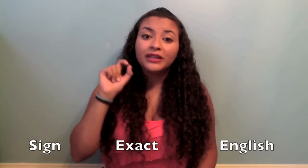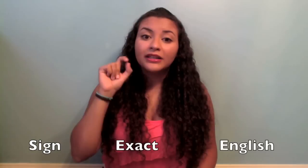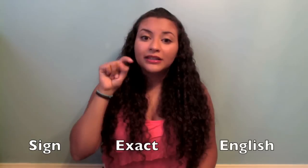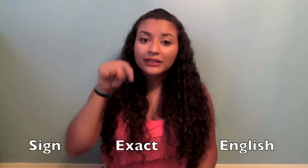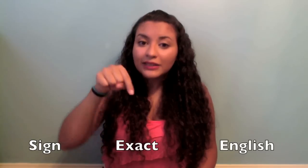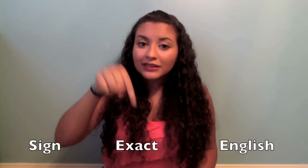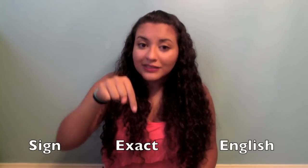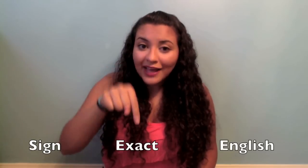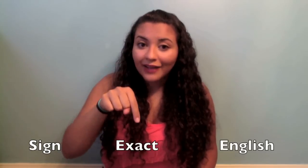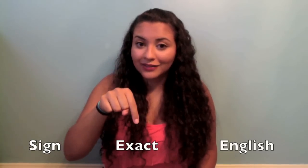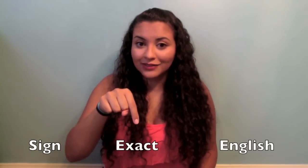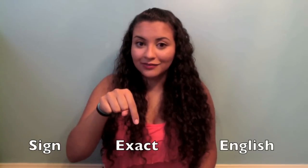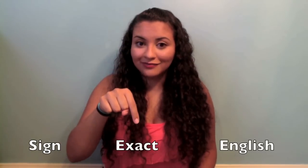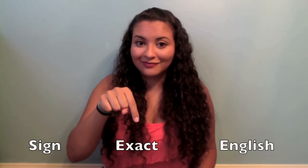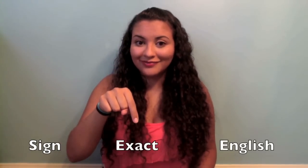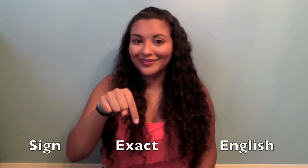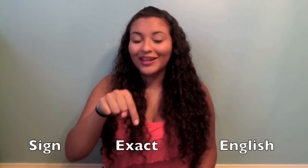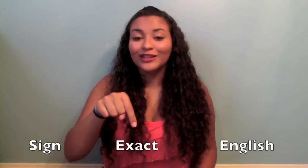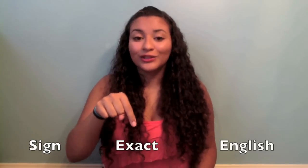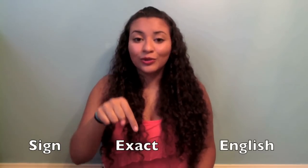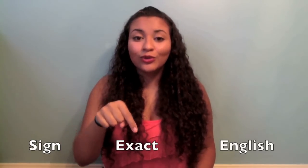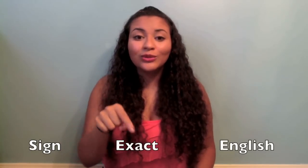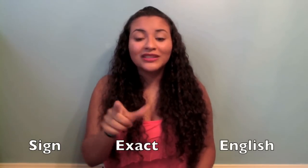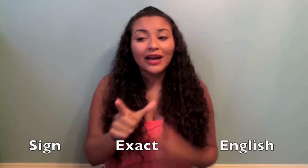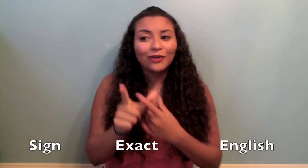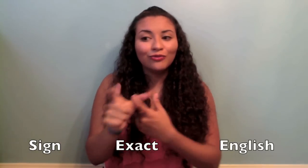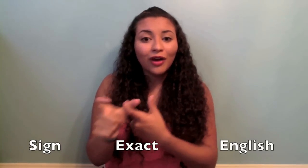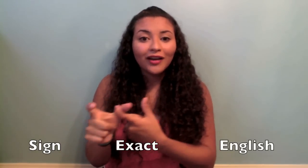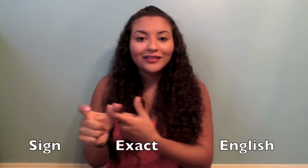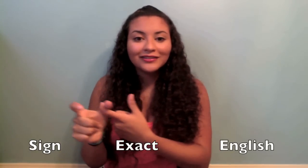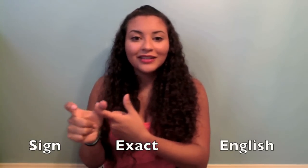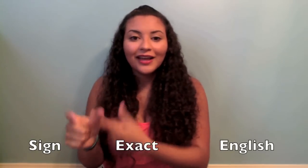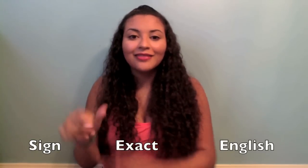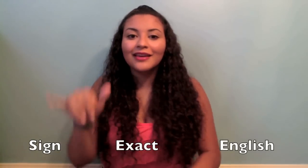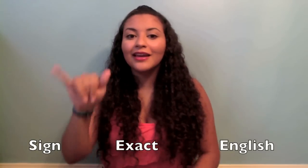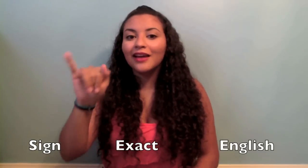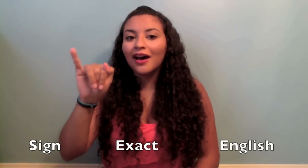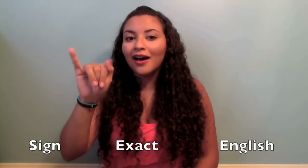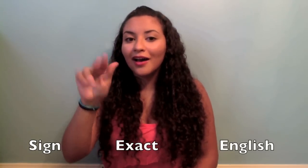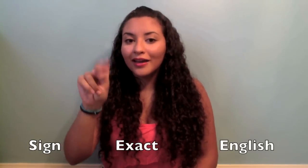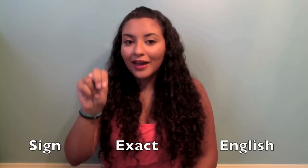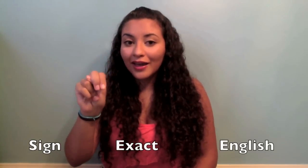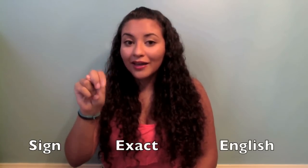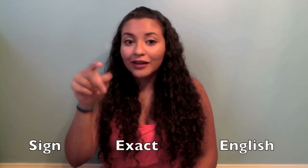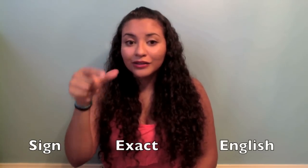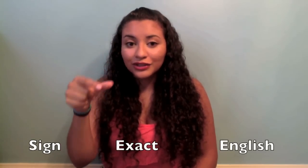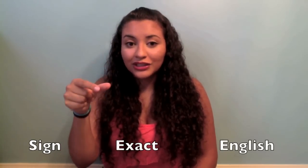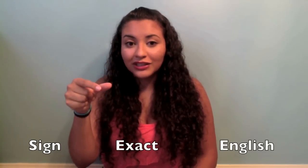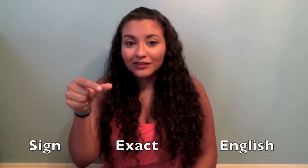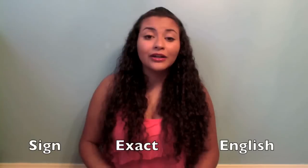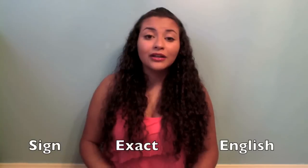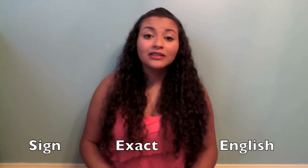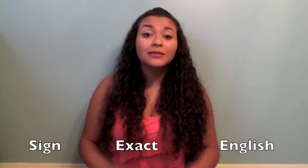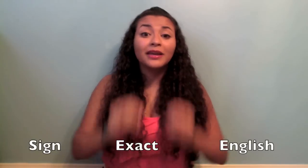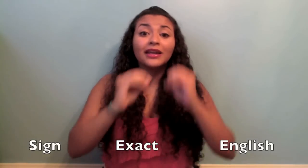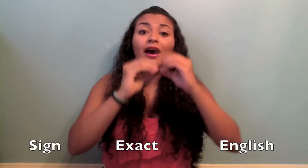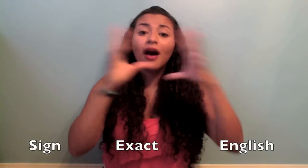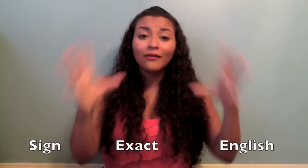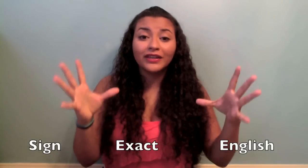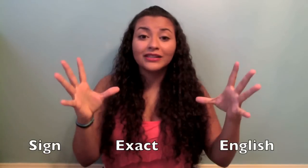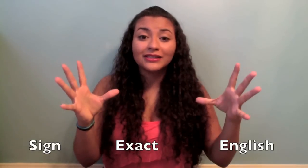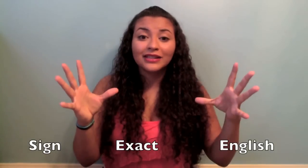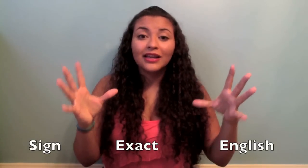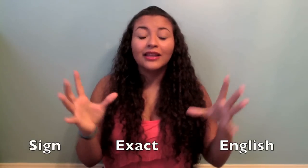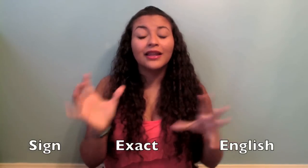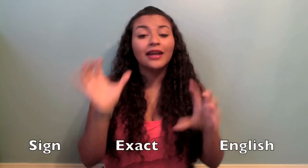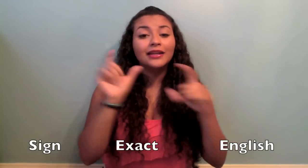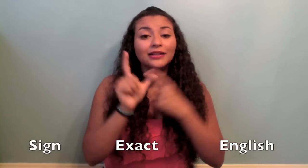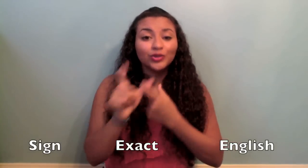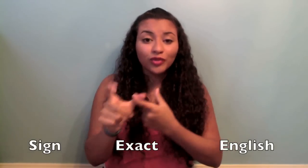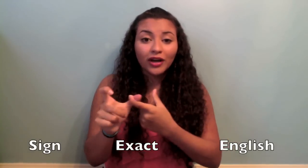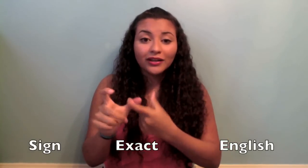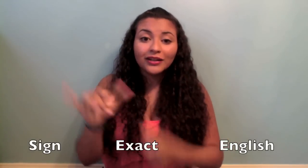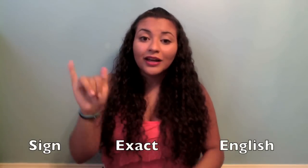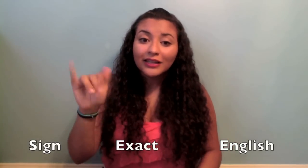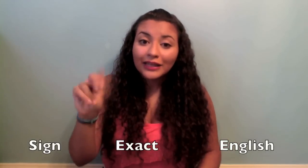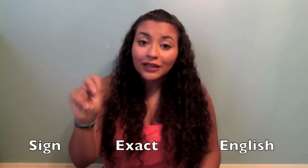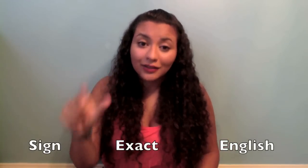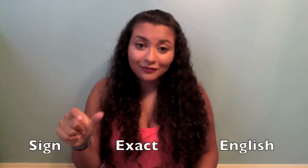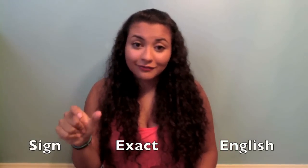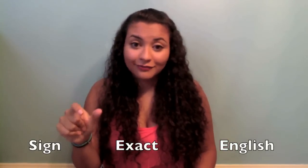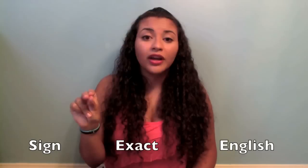exact! So you will sign run and then ING to make it obvious that it is runING